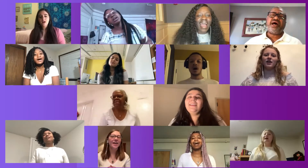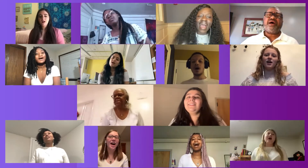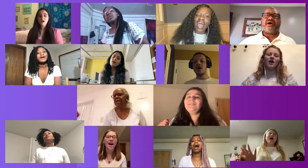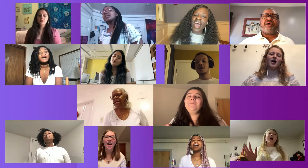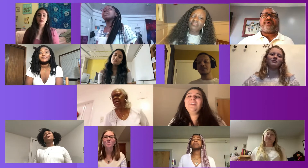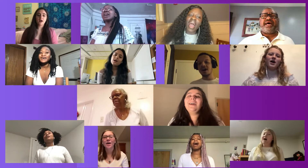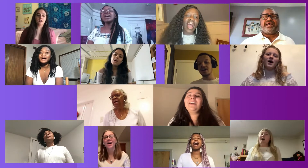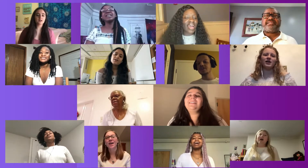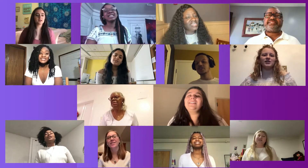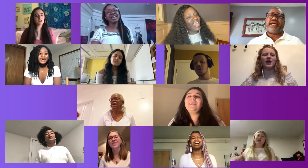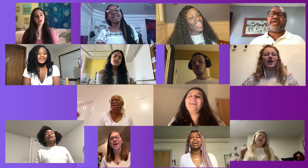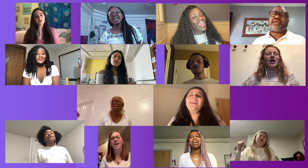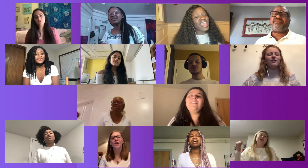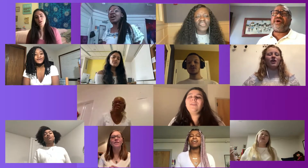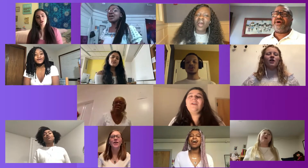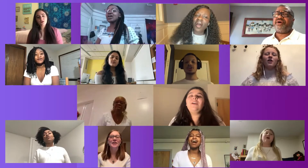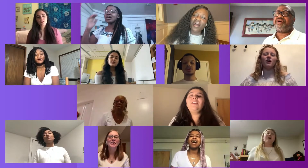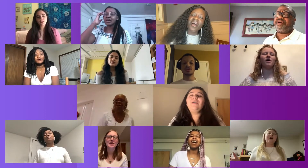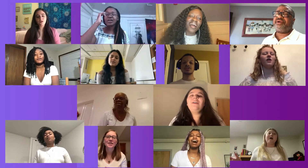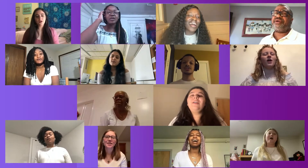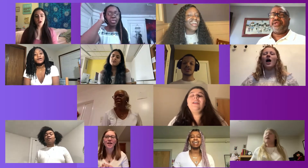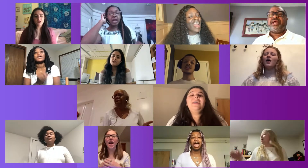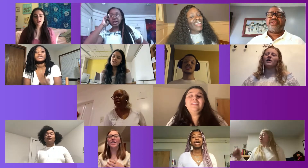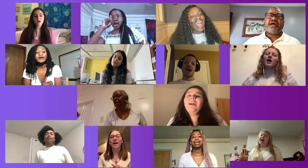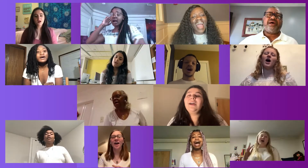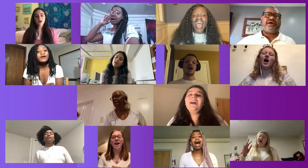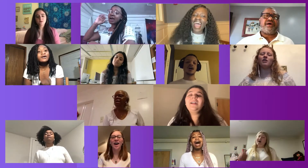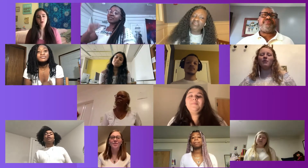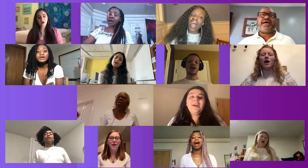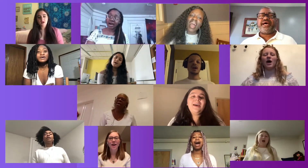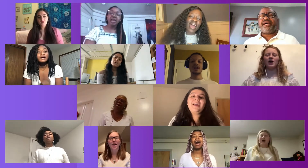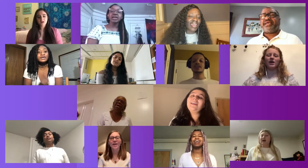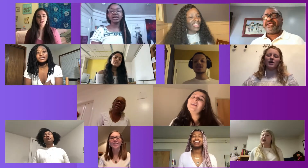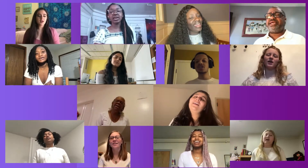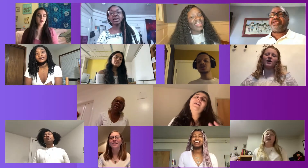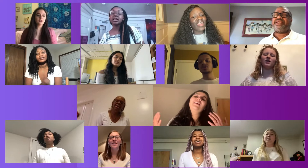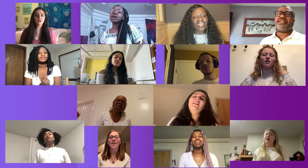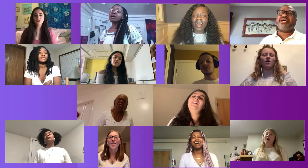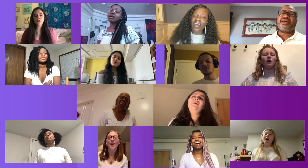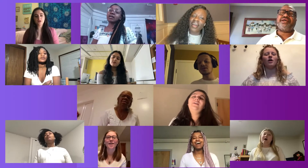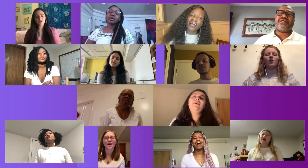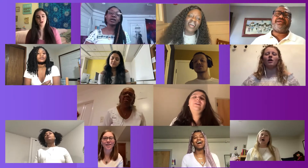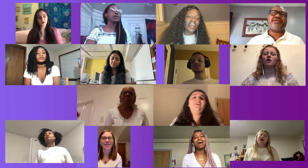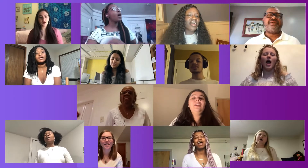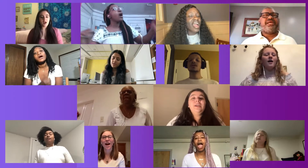God my Savior God my Healer